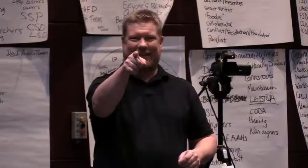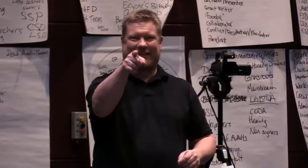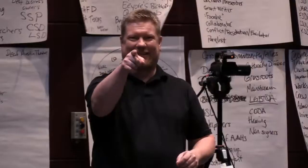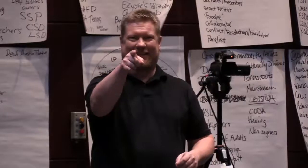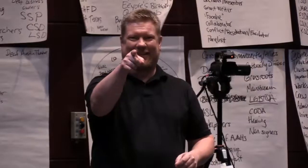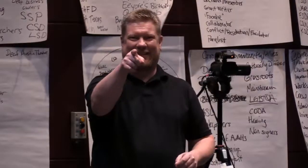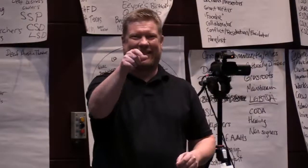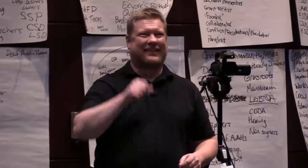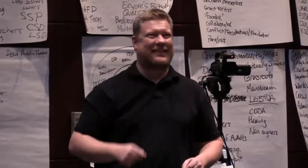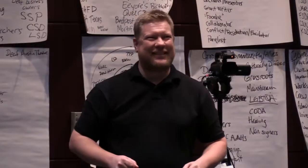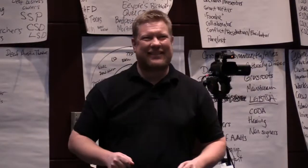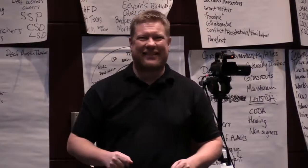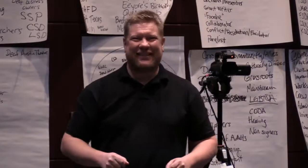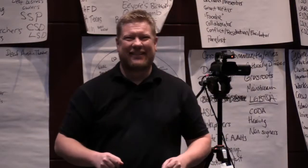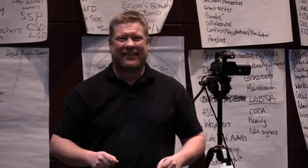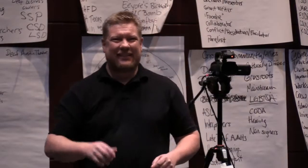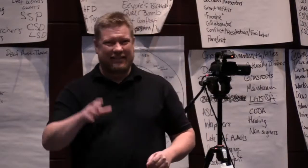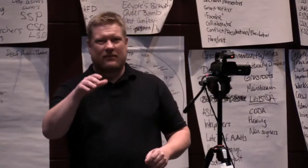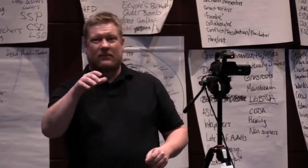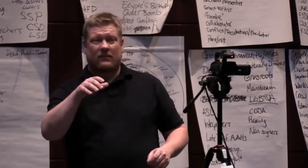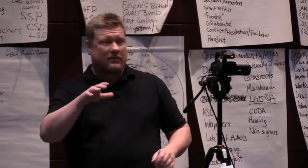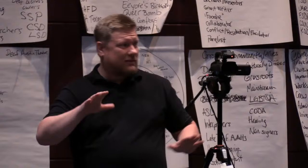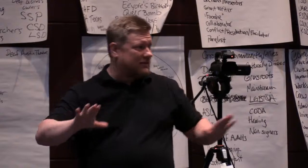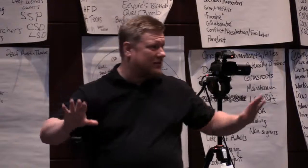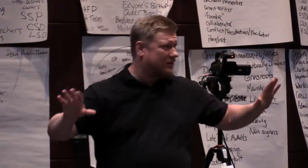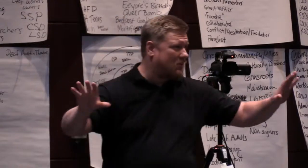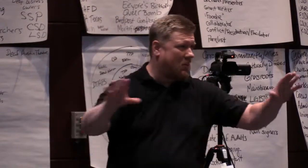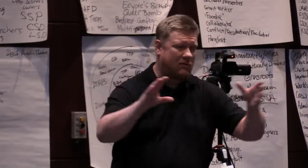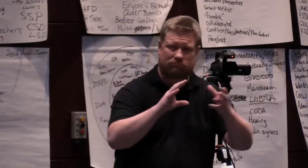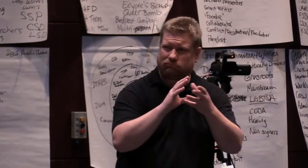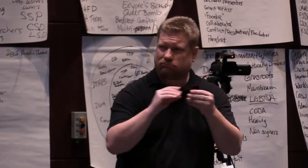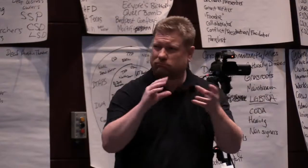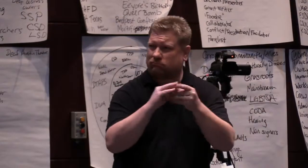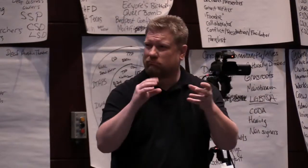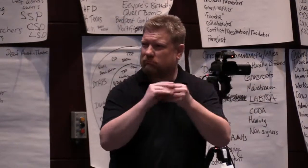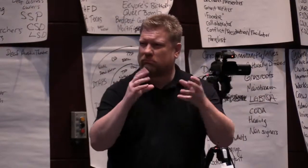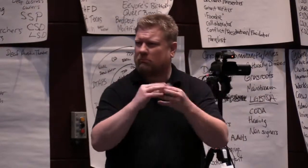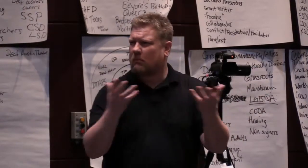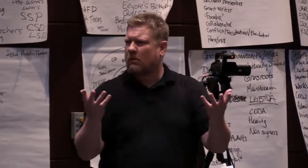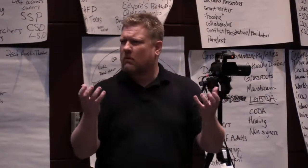Oh, I'm on camera? There I am, okay. Look at this camera, over here. Okay, okay.